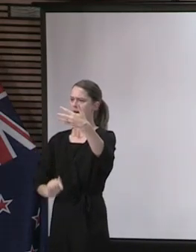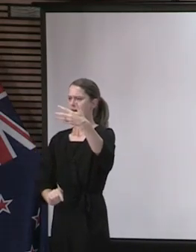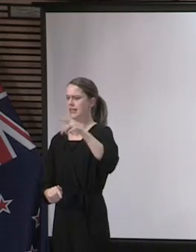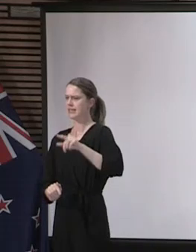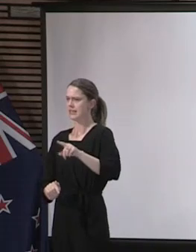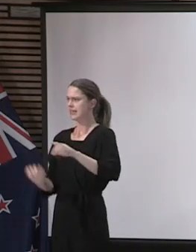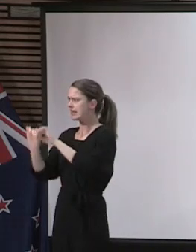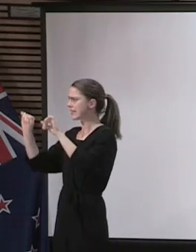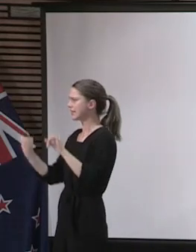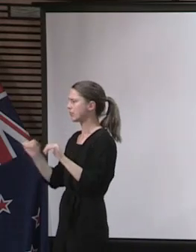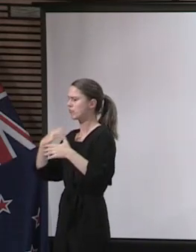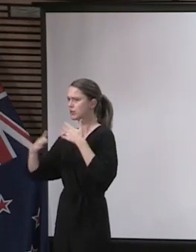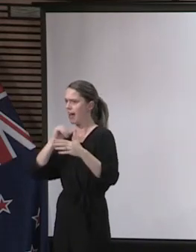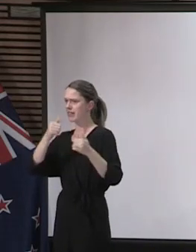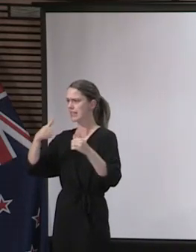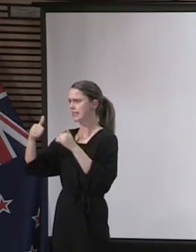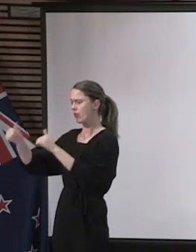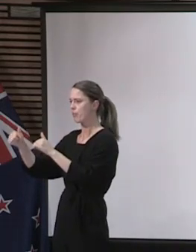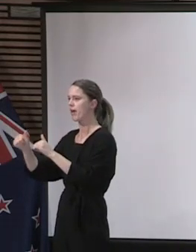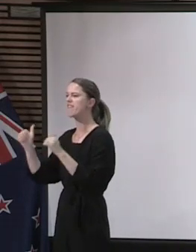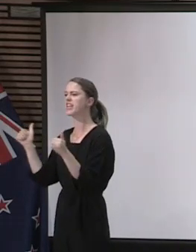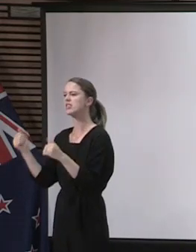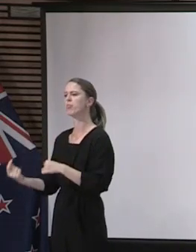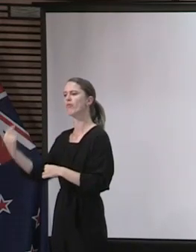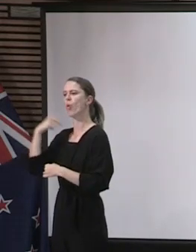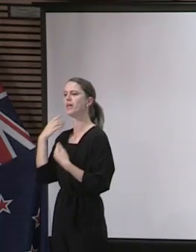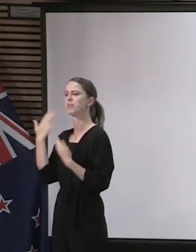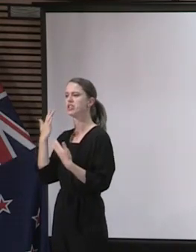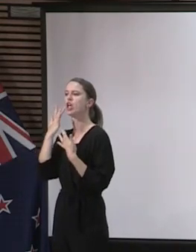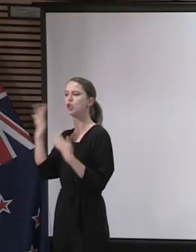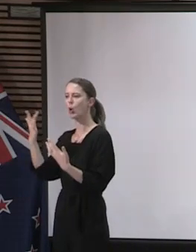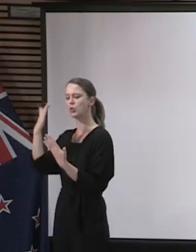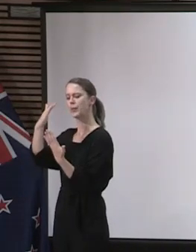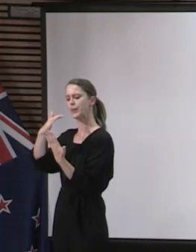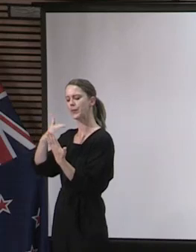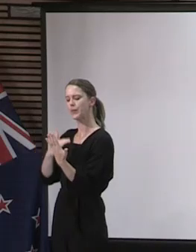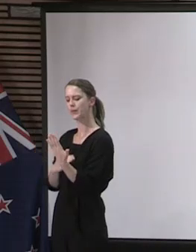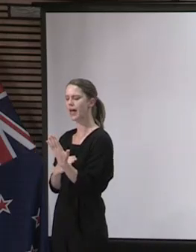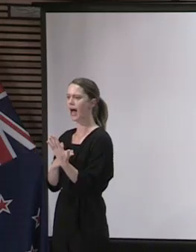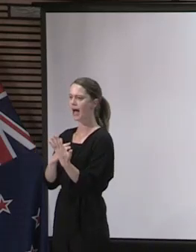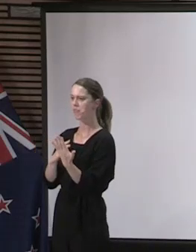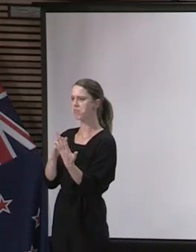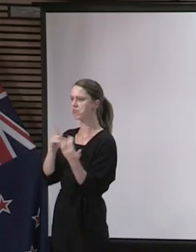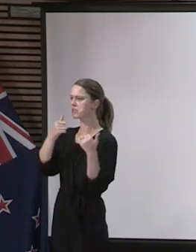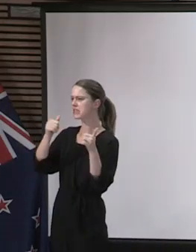to factor in a whole range of issues around our systems and